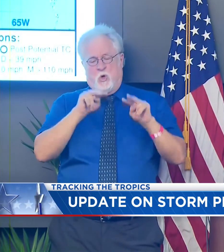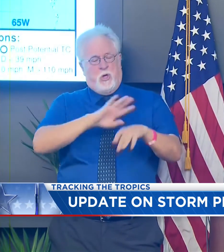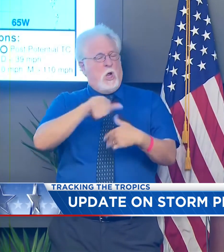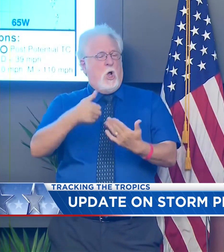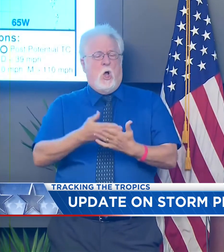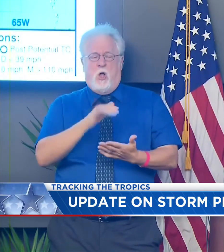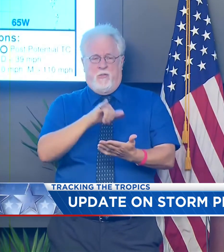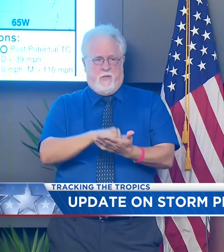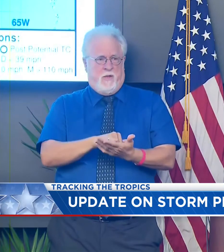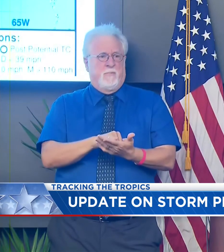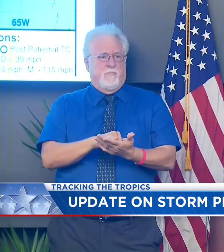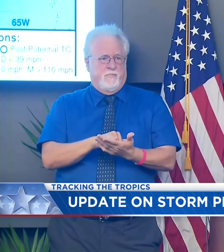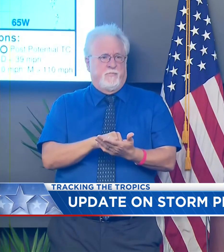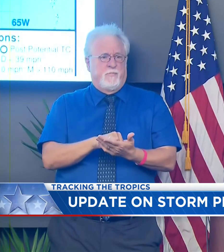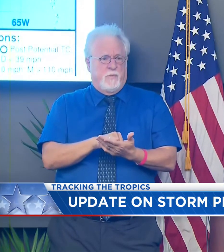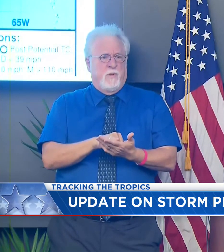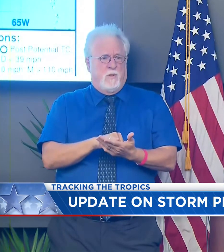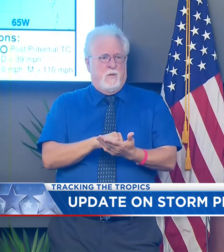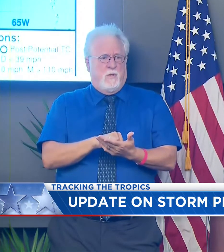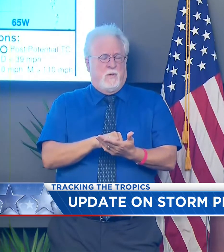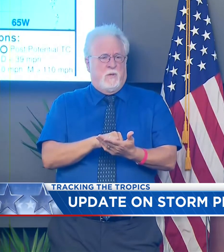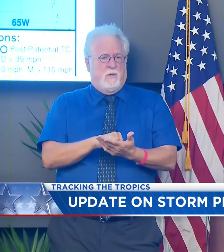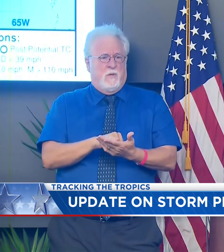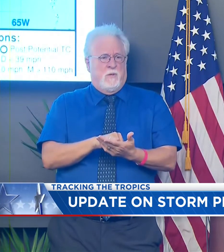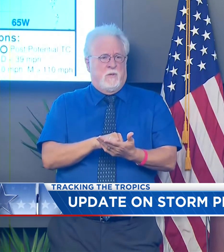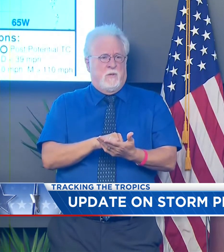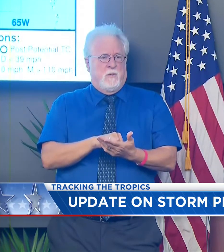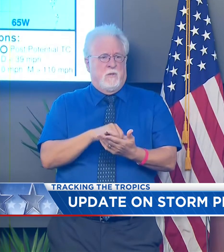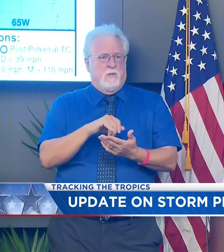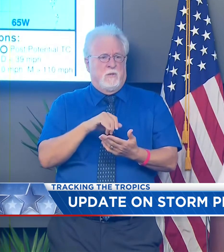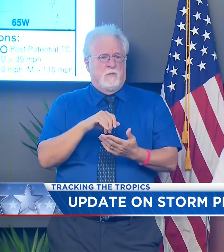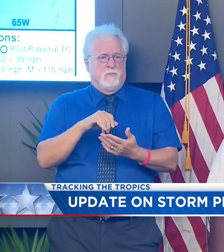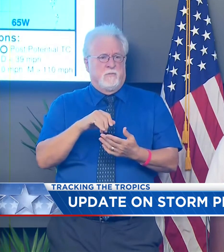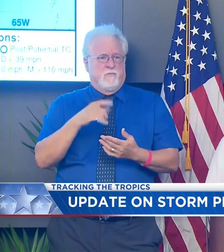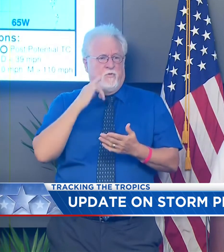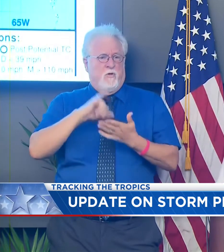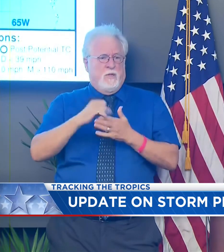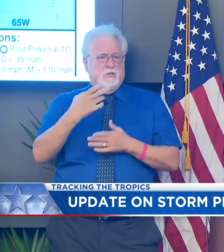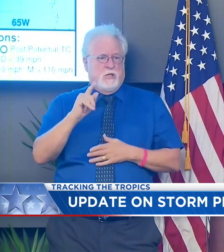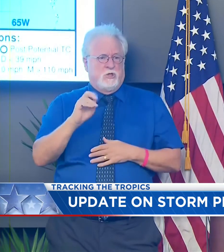AND THERE WILL BE WAYS TO ISOLATE COHORTS AND FAMILIES THAT COME IN.